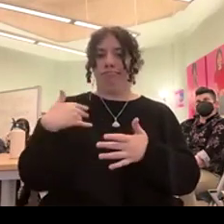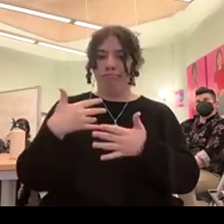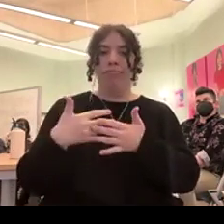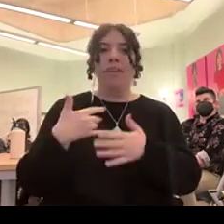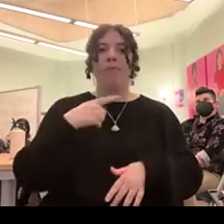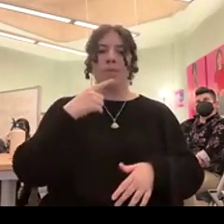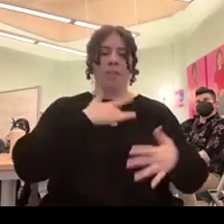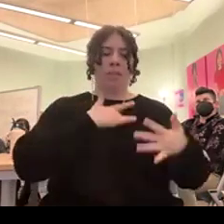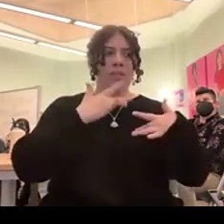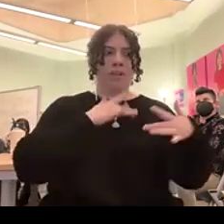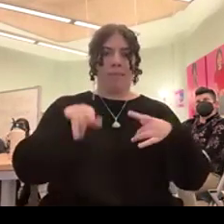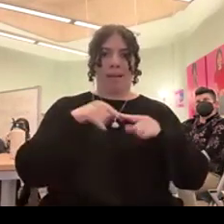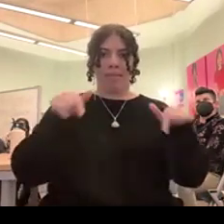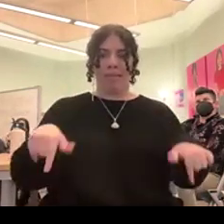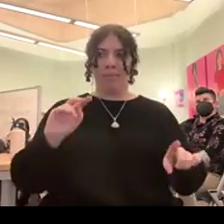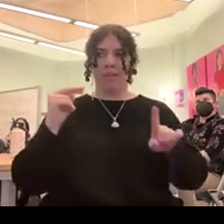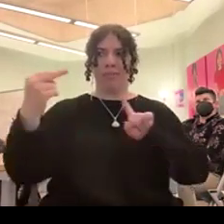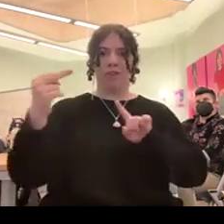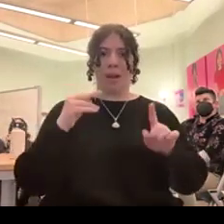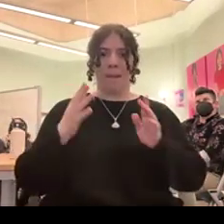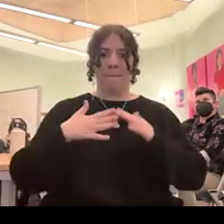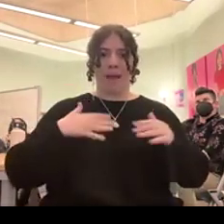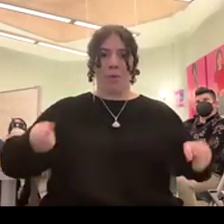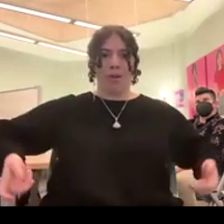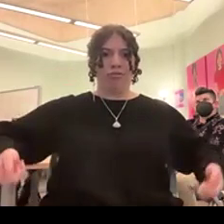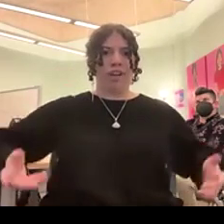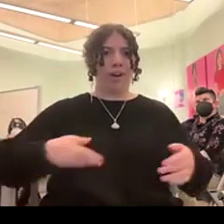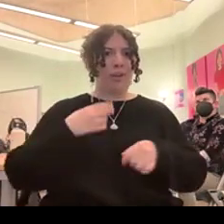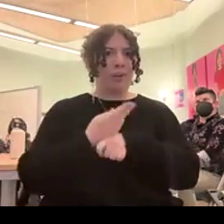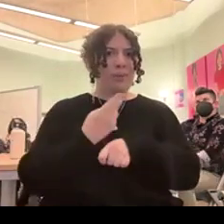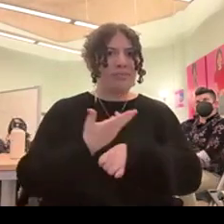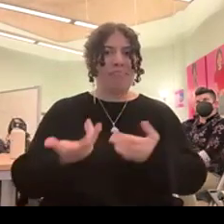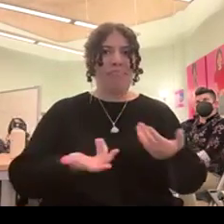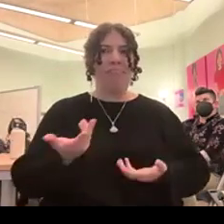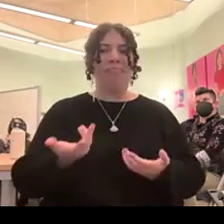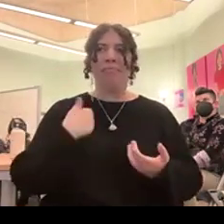maybe weeks, I don't know. For the first while, I was really concerned about this perception of my